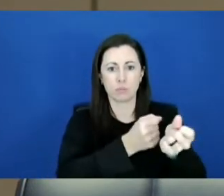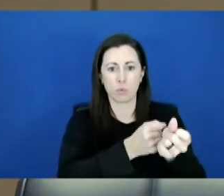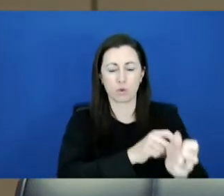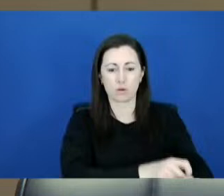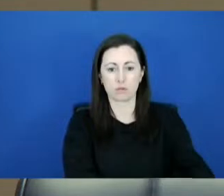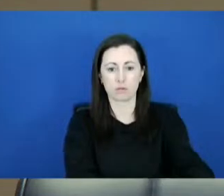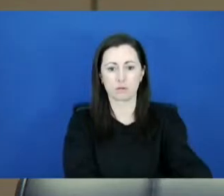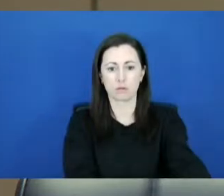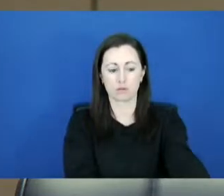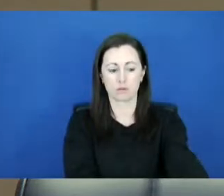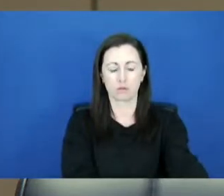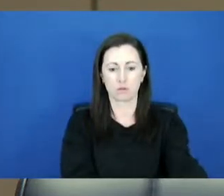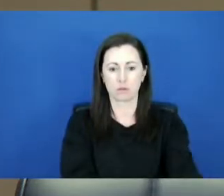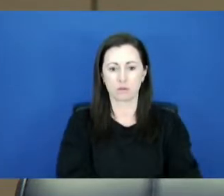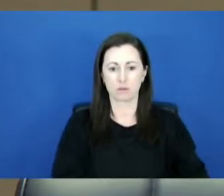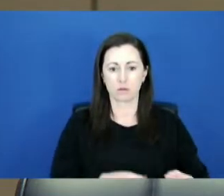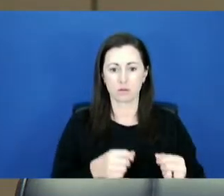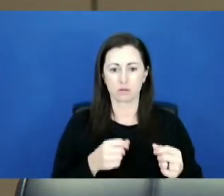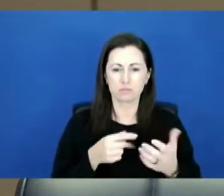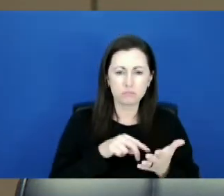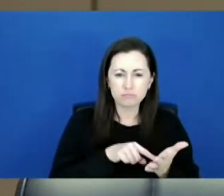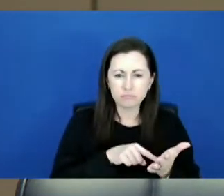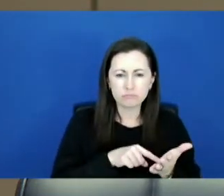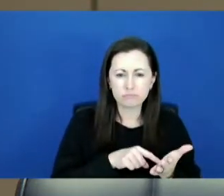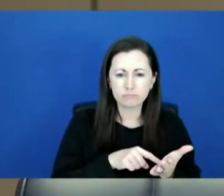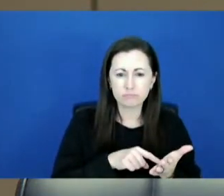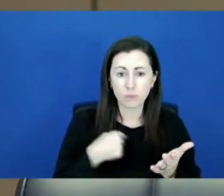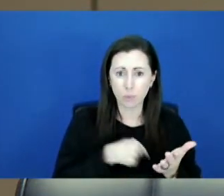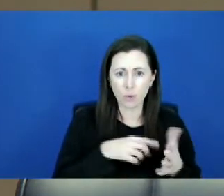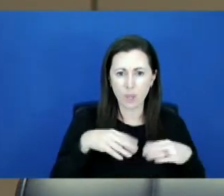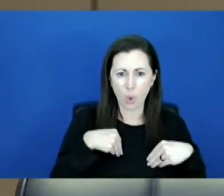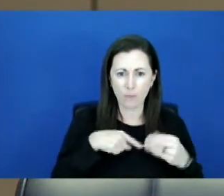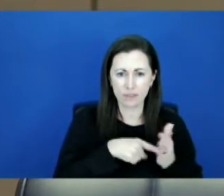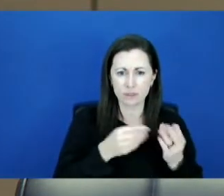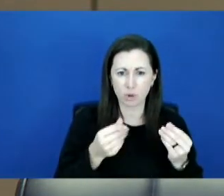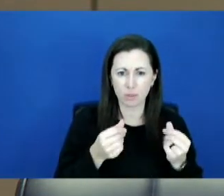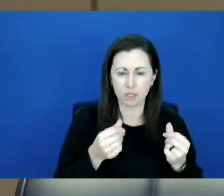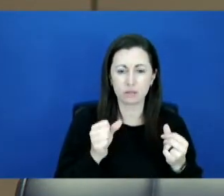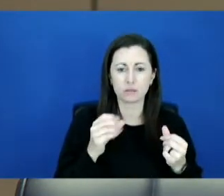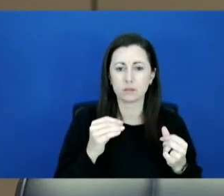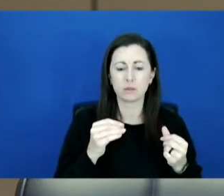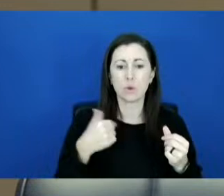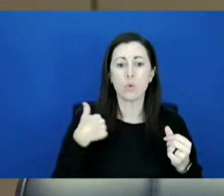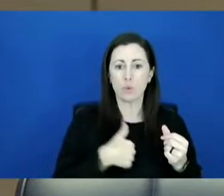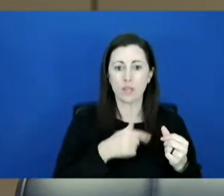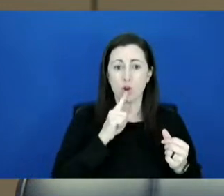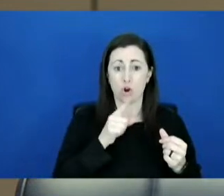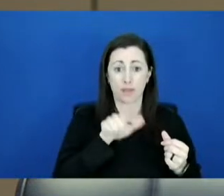THOUGH THEY HAD THE SUBSIST I